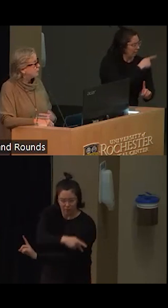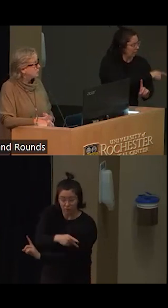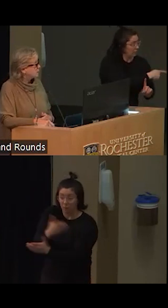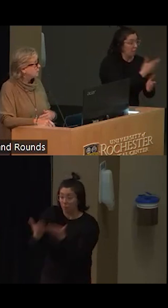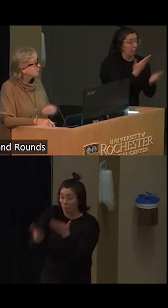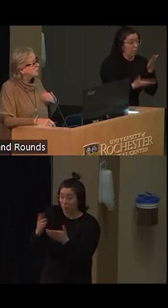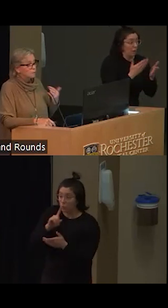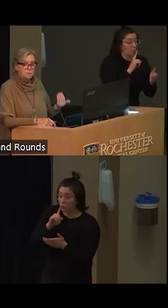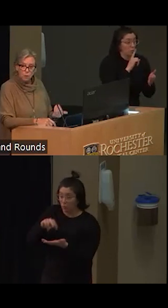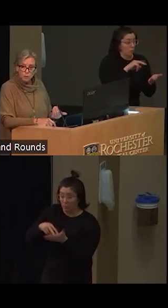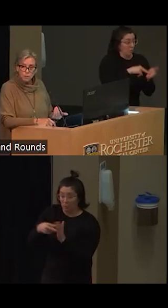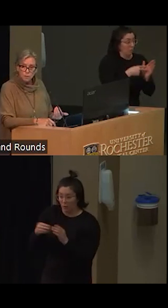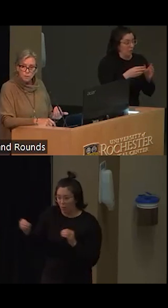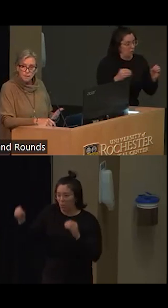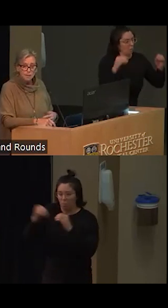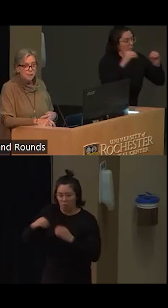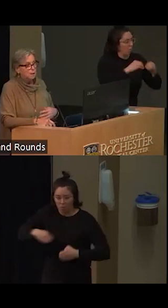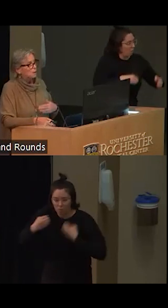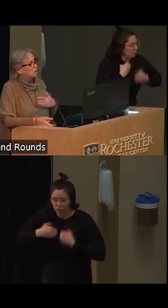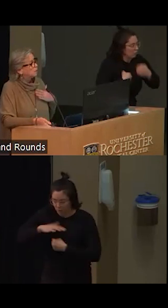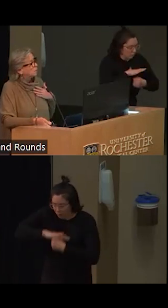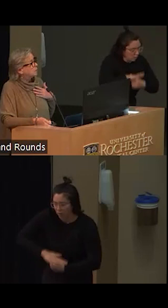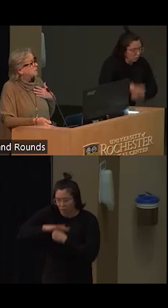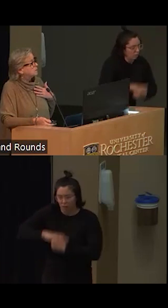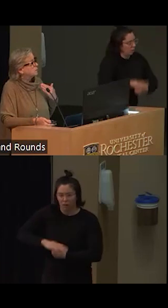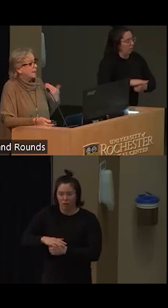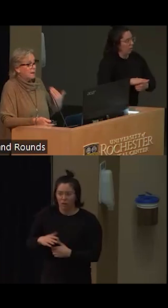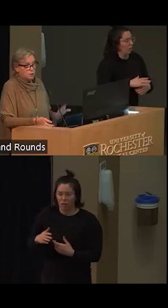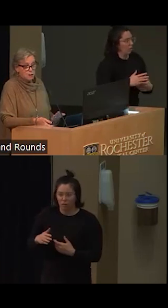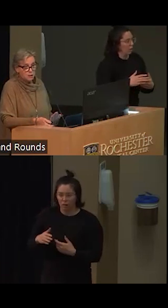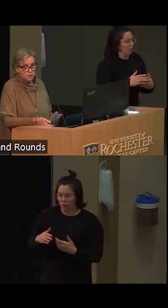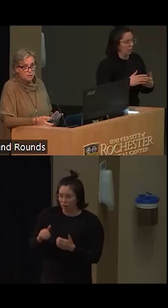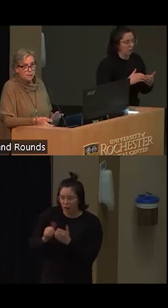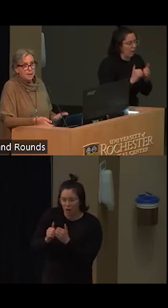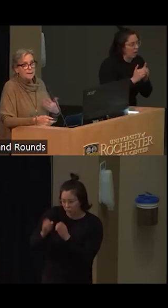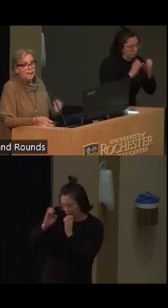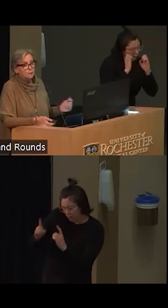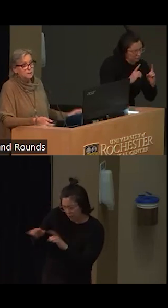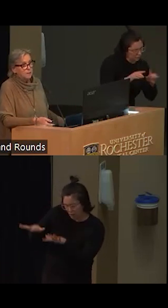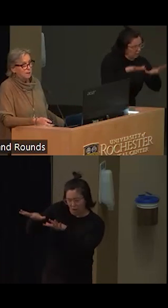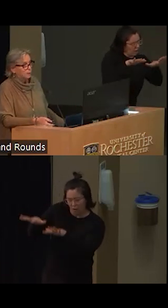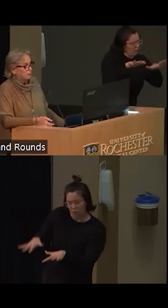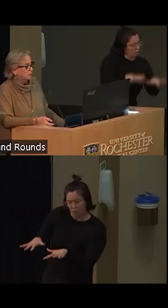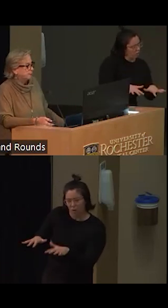result in increased emotional distress increased potential for agitation and how to respond early